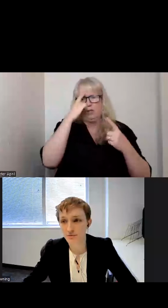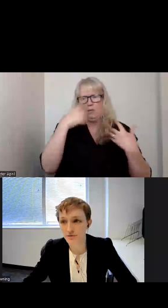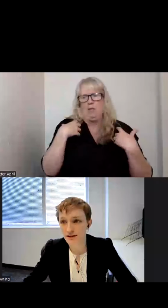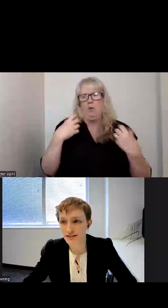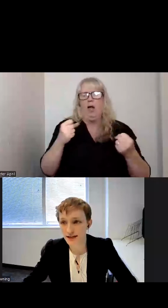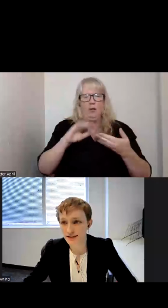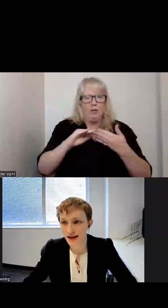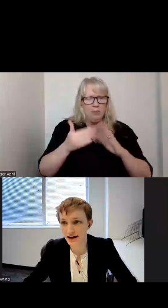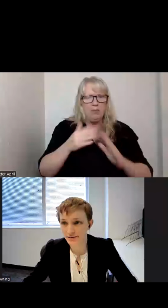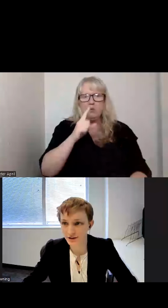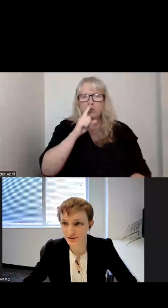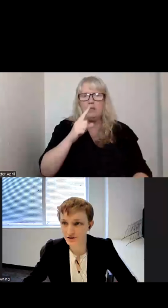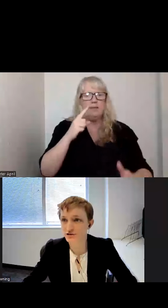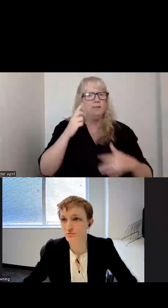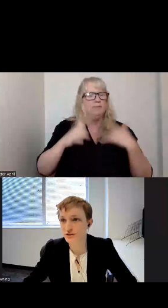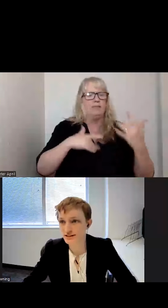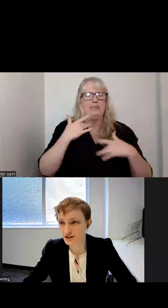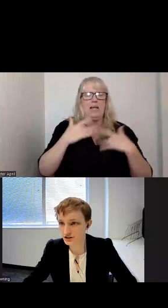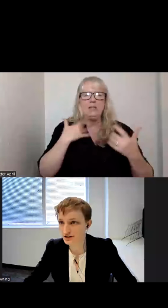IT AND WE ARE EXCITED TO HAVE A FEATURED PRESENTATION